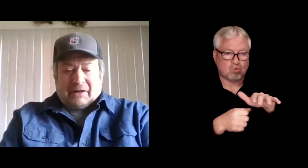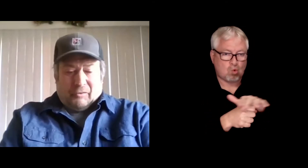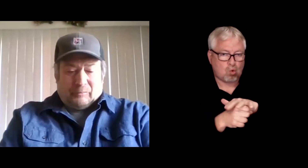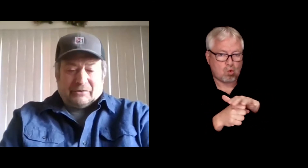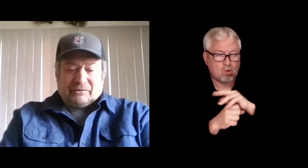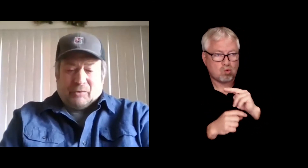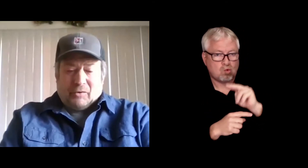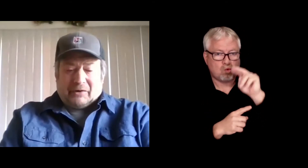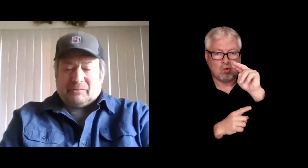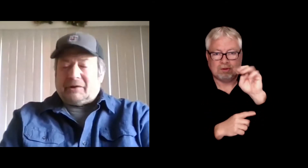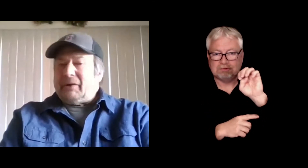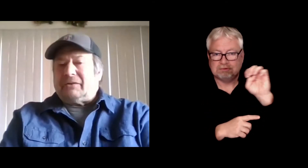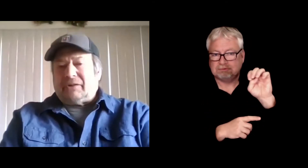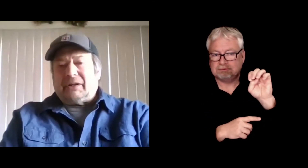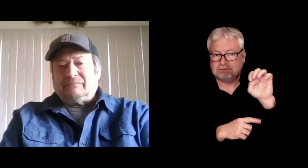that helped and supported me immensely.